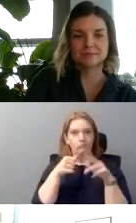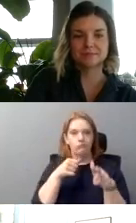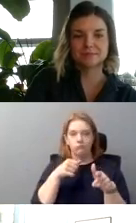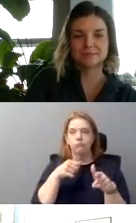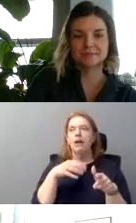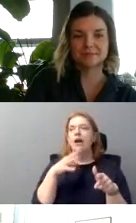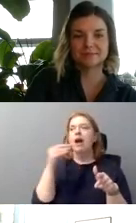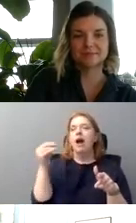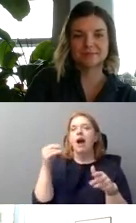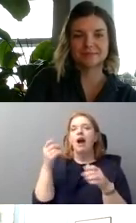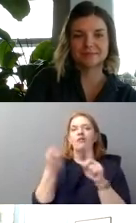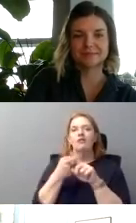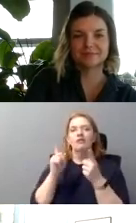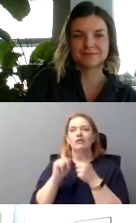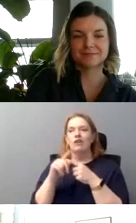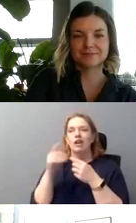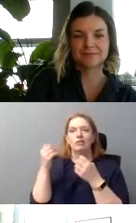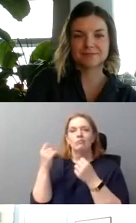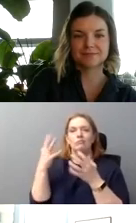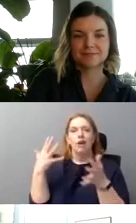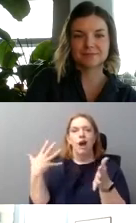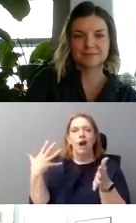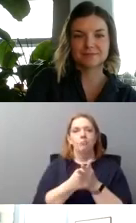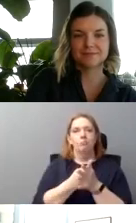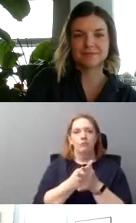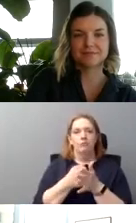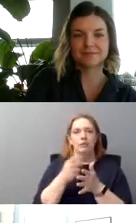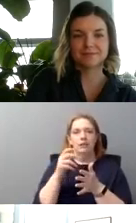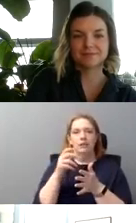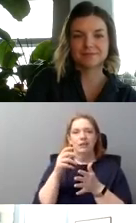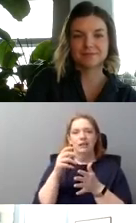and he said "absolutely" and he just put it in a jar and canned it, and it's been in there since,